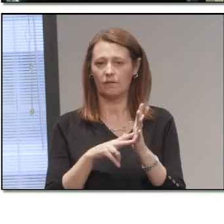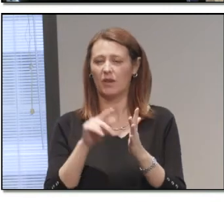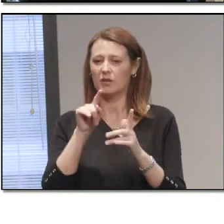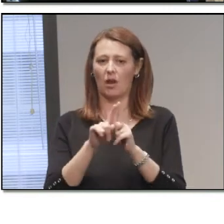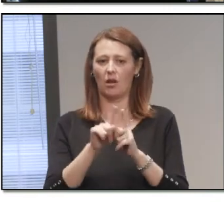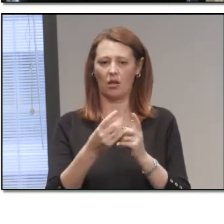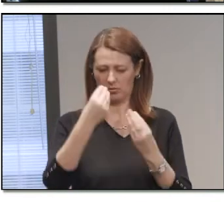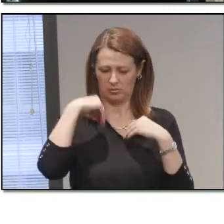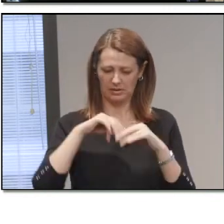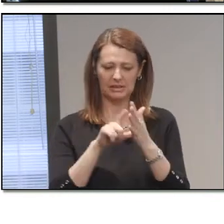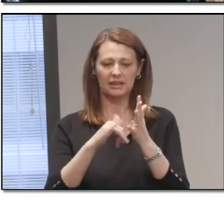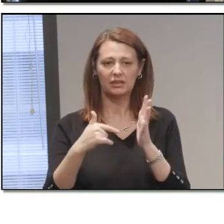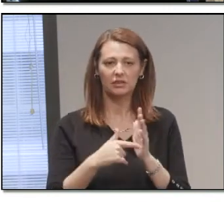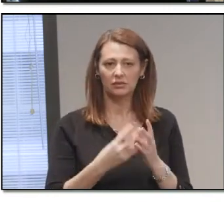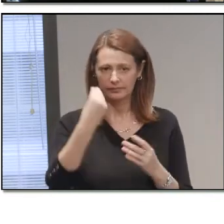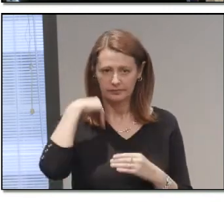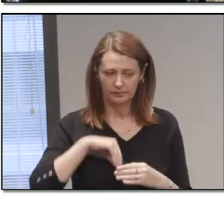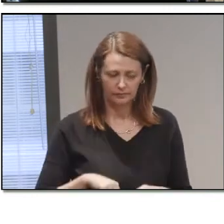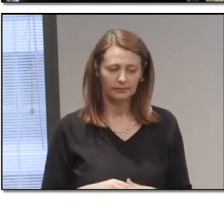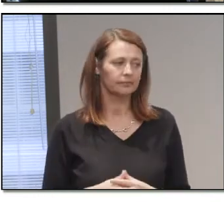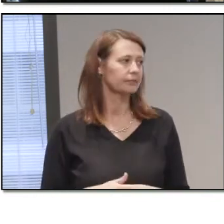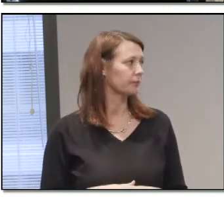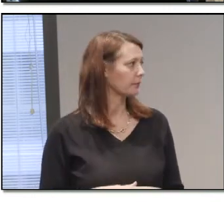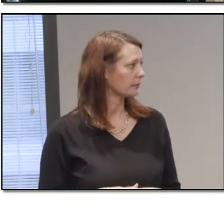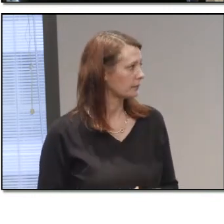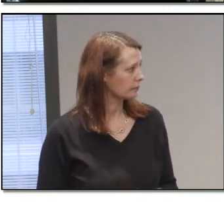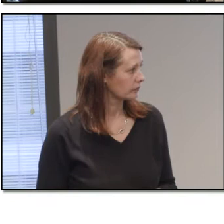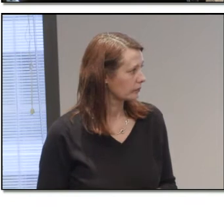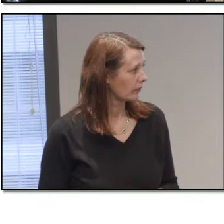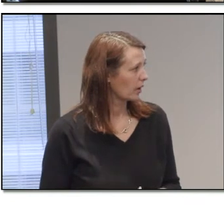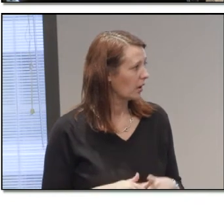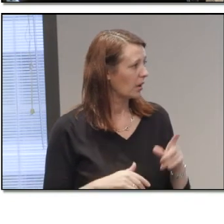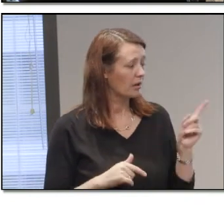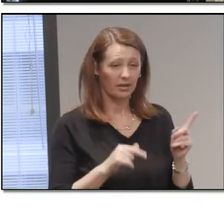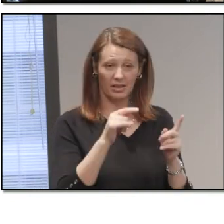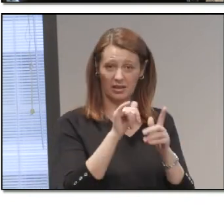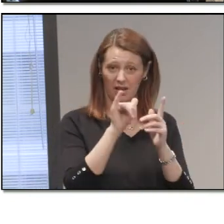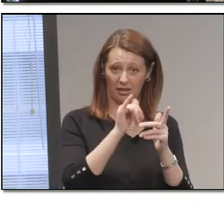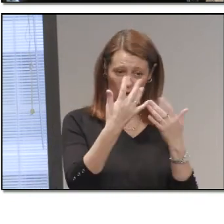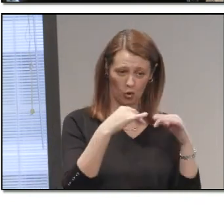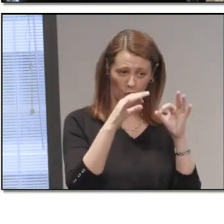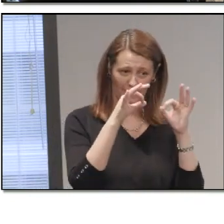the dust in the house, and ingestion, these are either unique with the double arrows, double